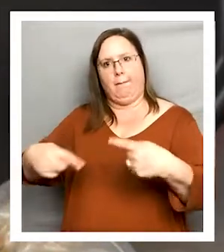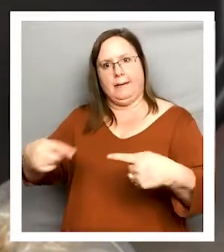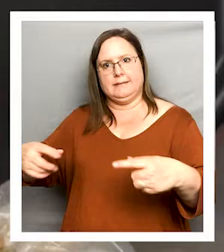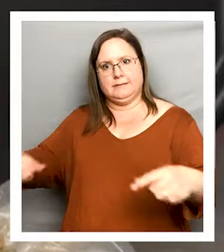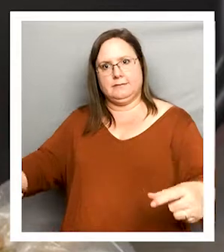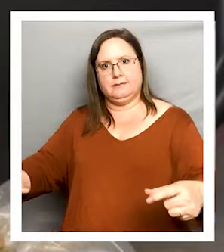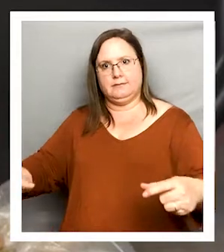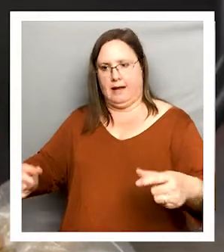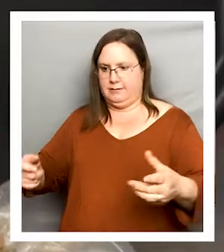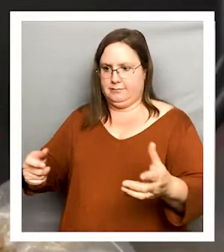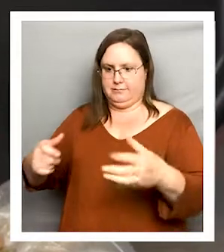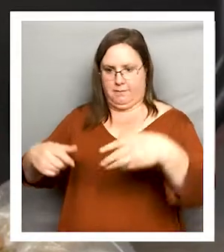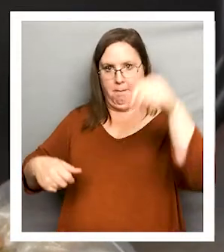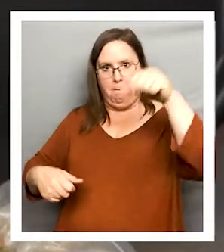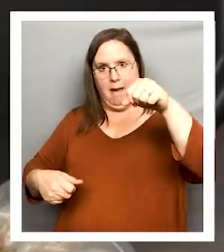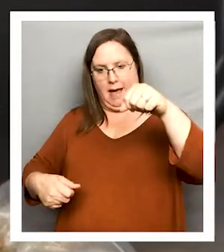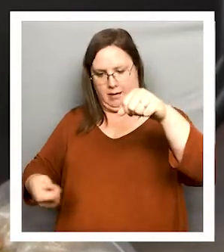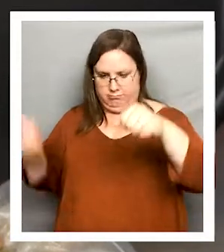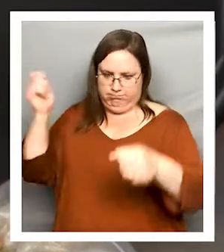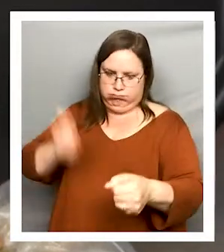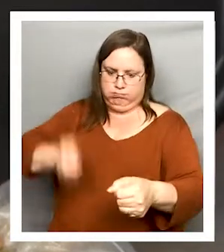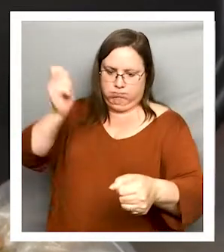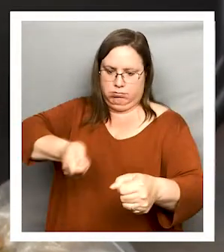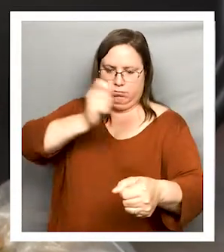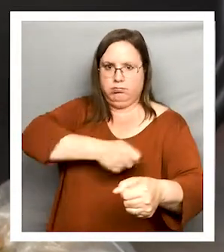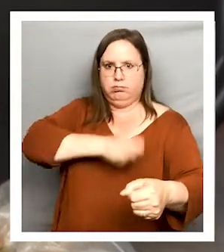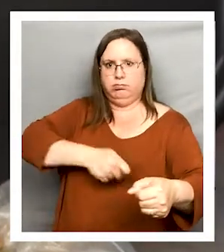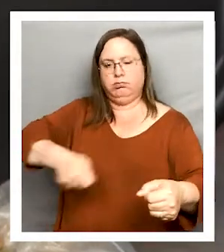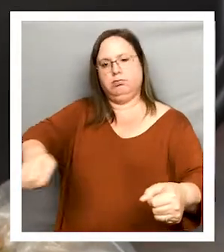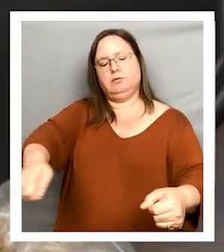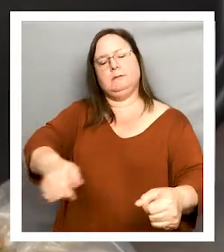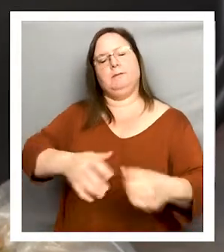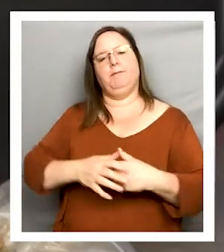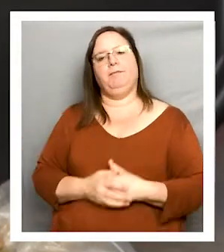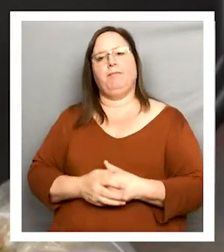you might have some toy rockets in your house you might have some craft rockets